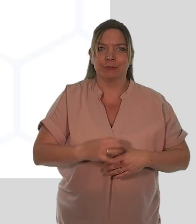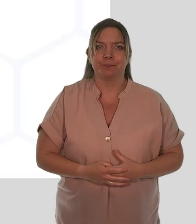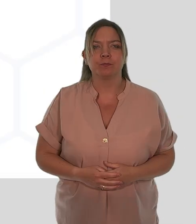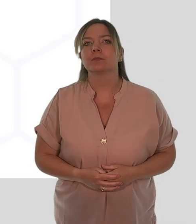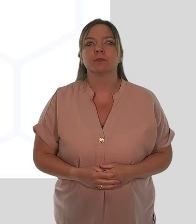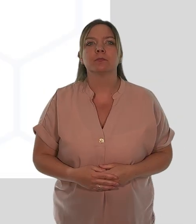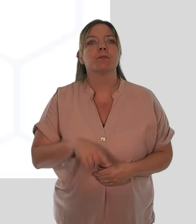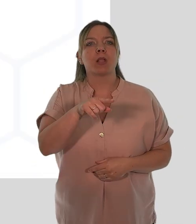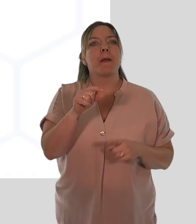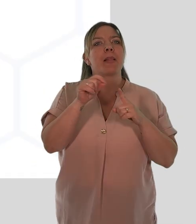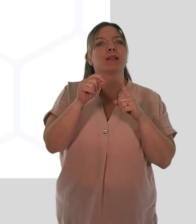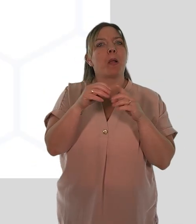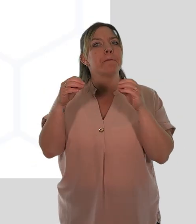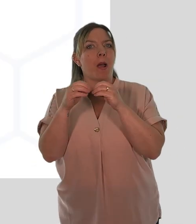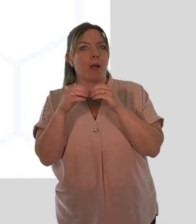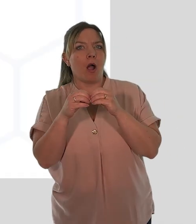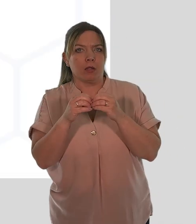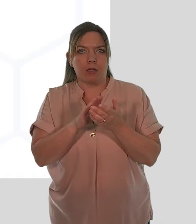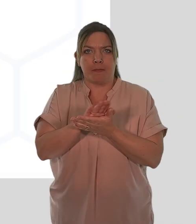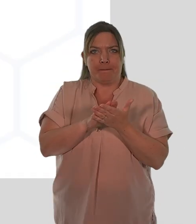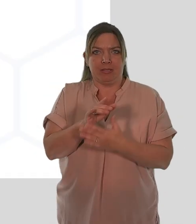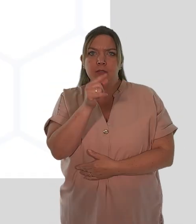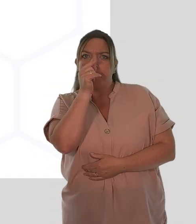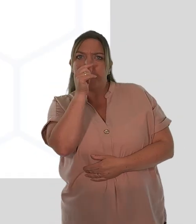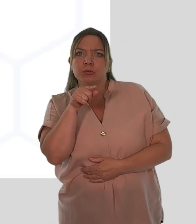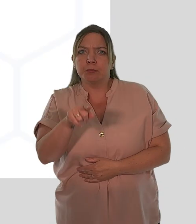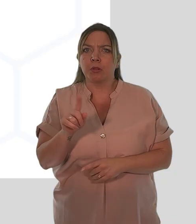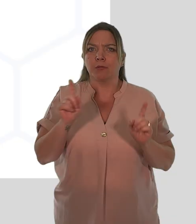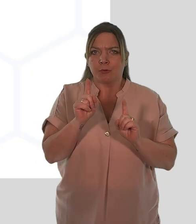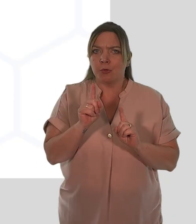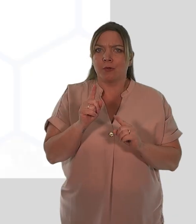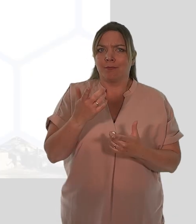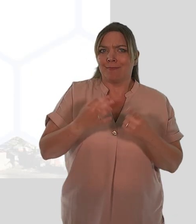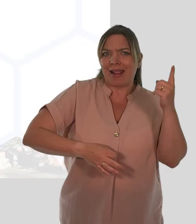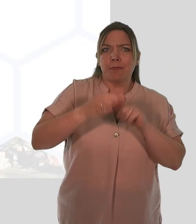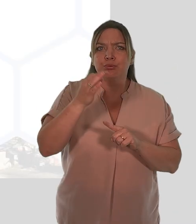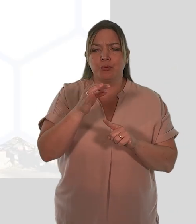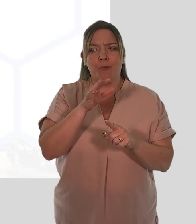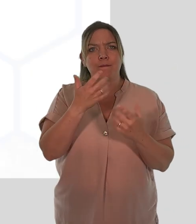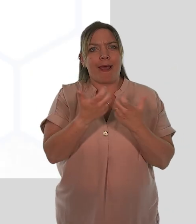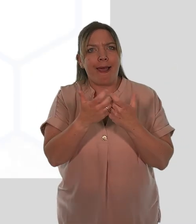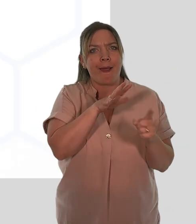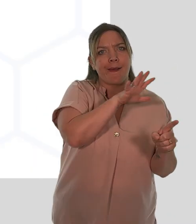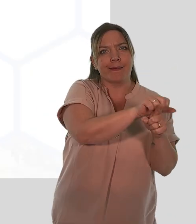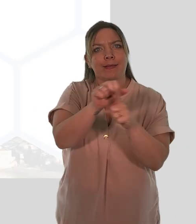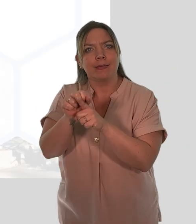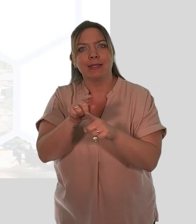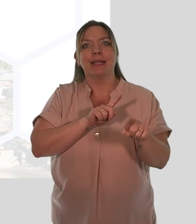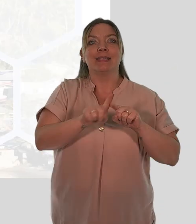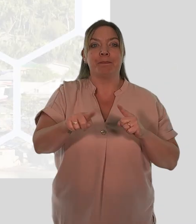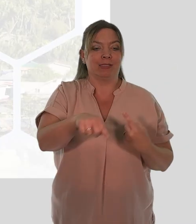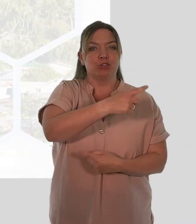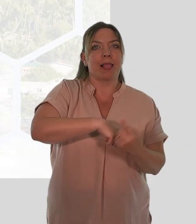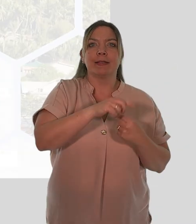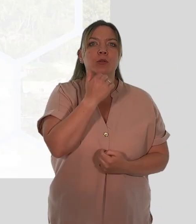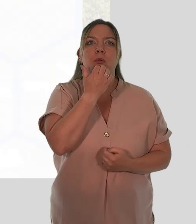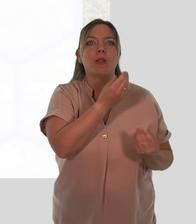We have identified, however, several barriers to improving dementia care in the region, and these include the high cost of treatments,